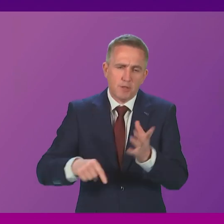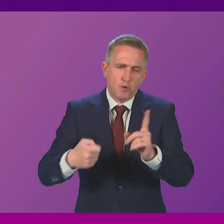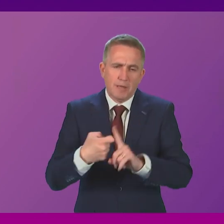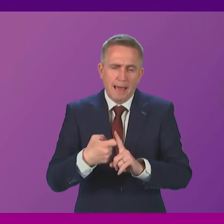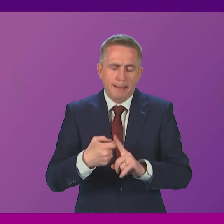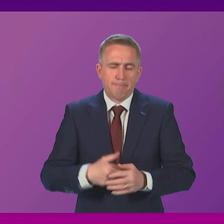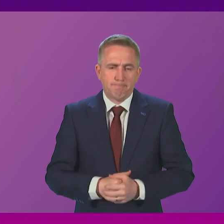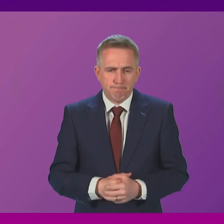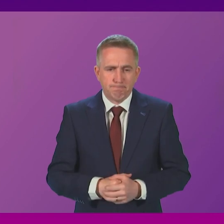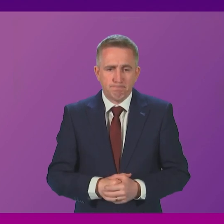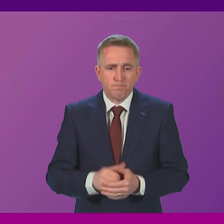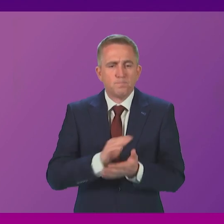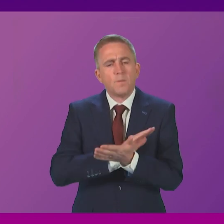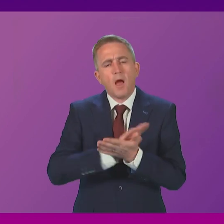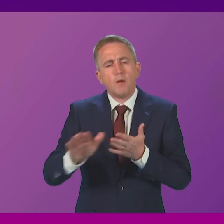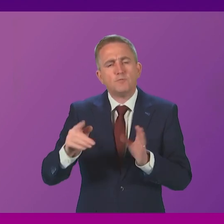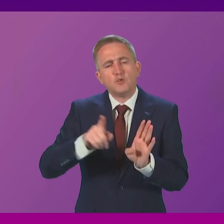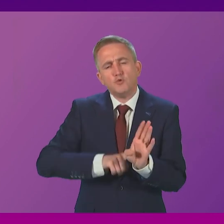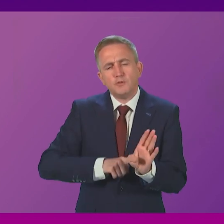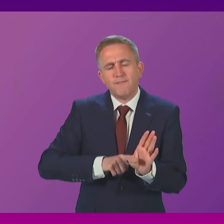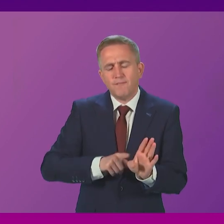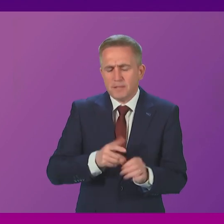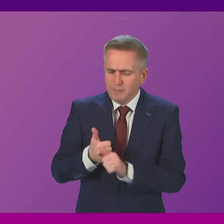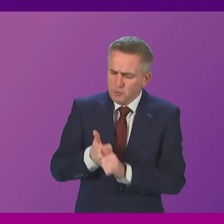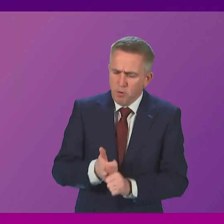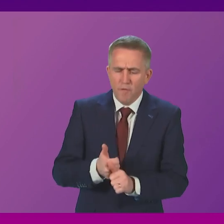Humza Yousaf has been a great supporter of the Bute house agreement; that support has